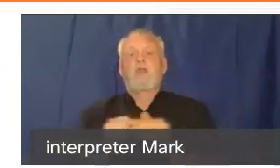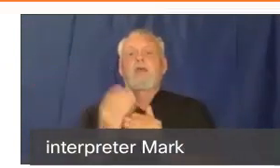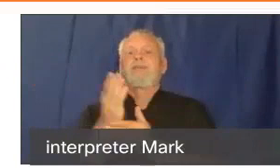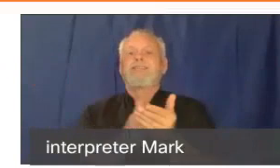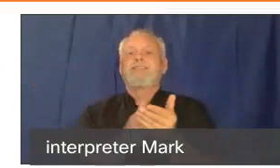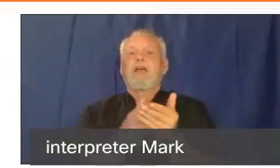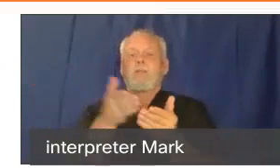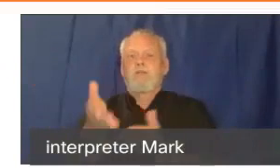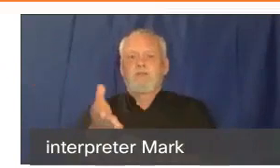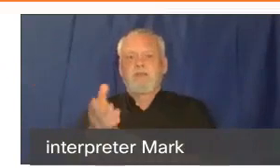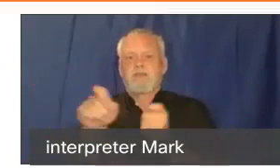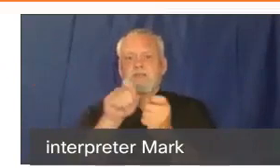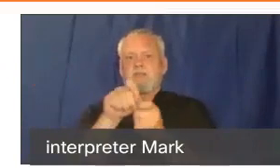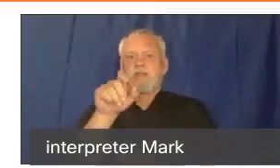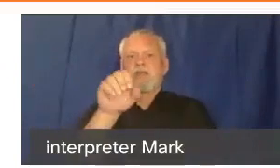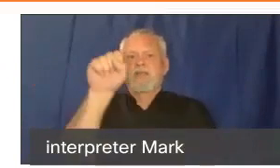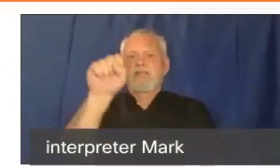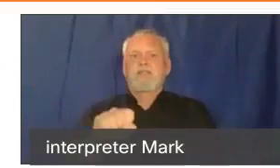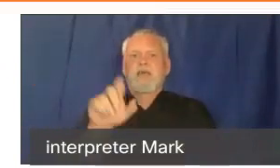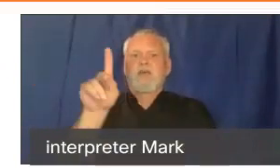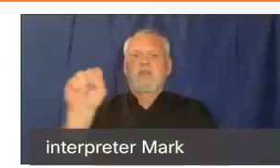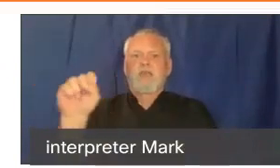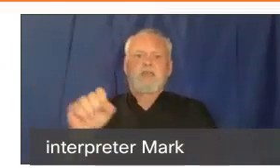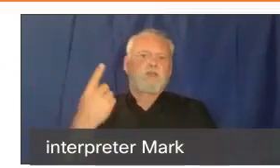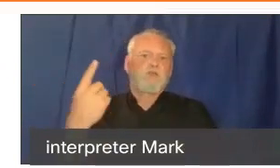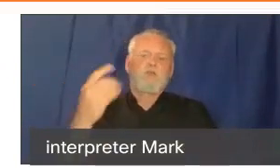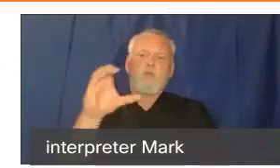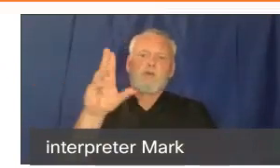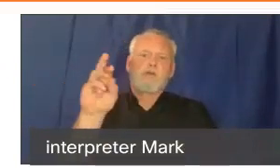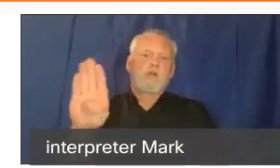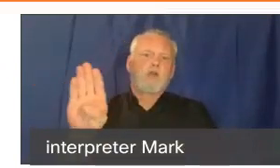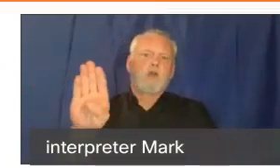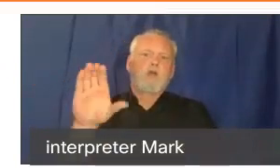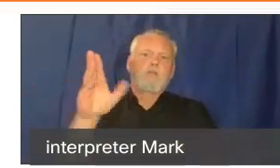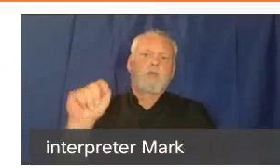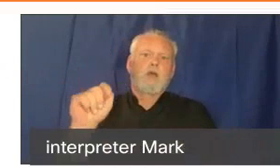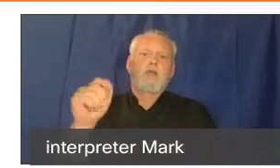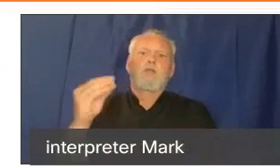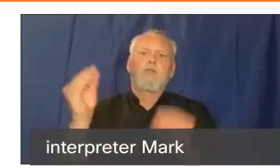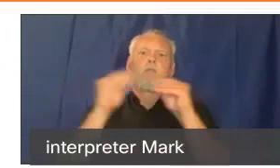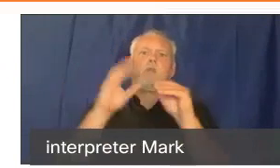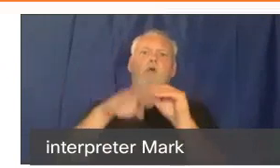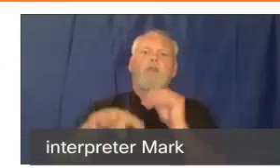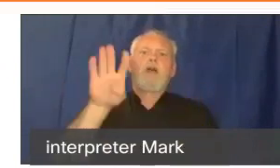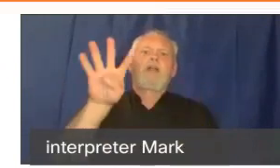especially South Kansas, there's at least 1 curb cut that is more than 42 feet wide, which really prioritizes.